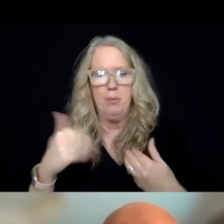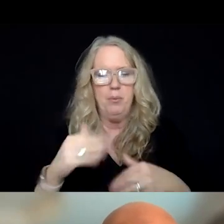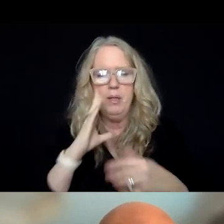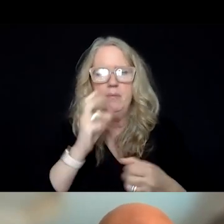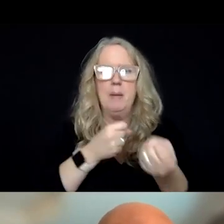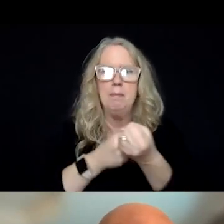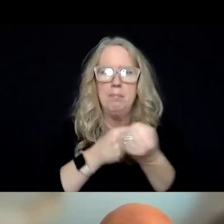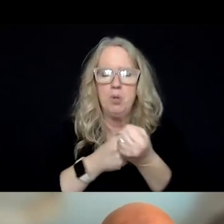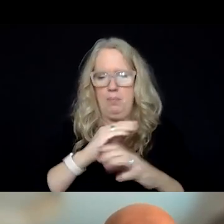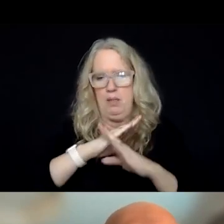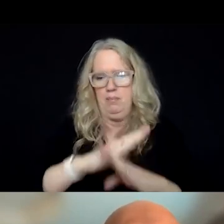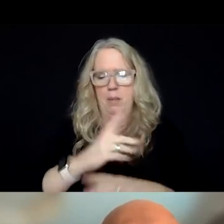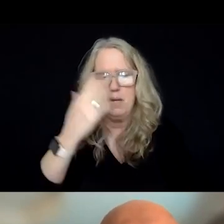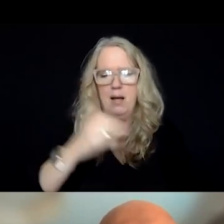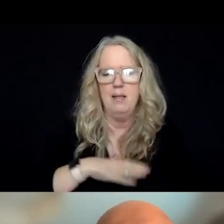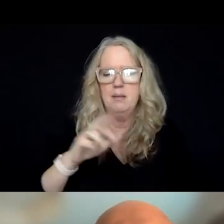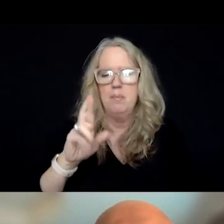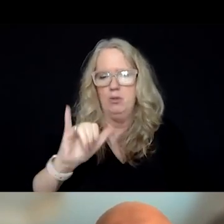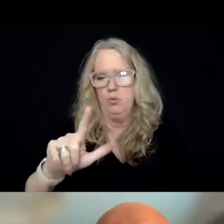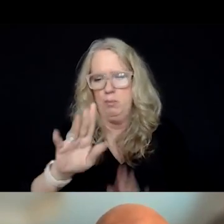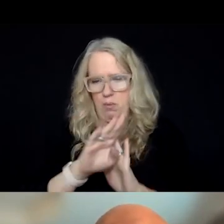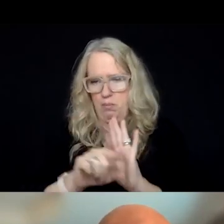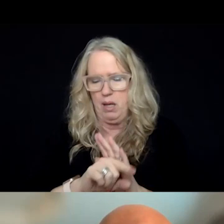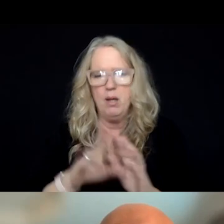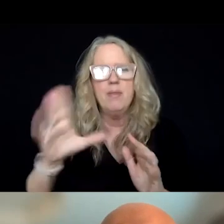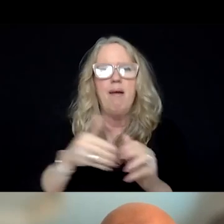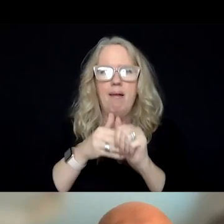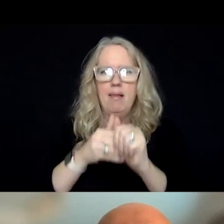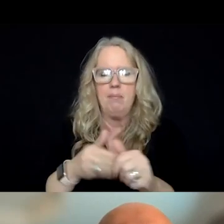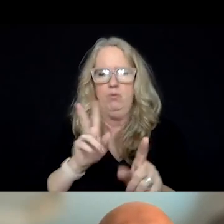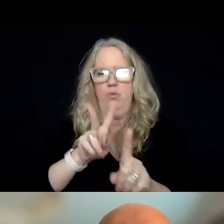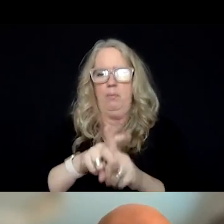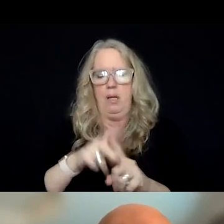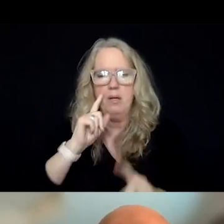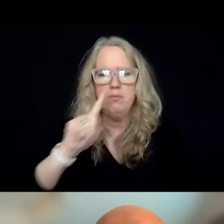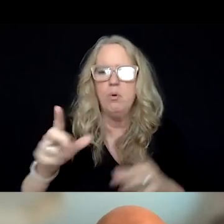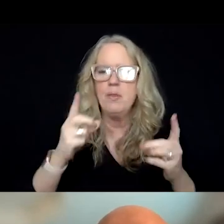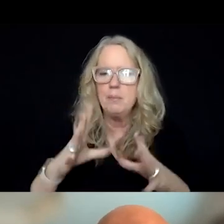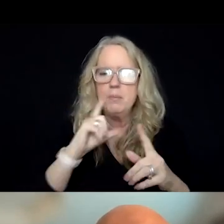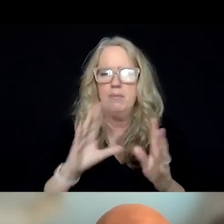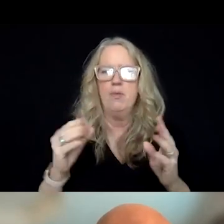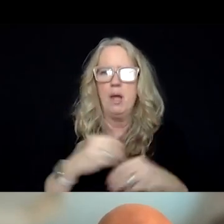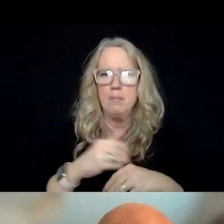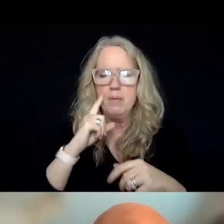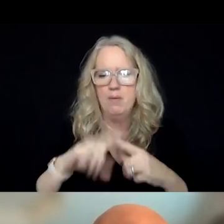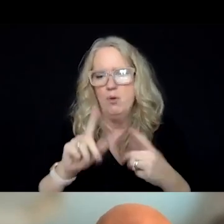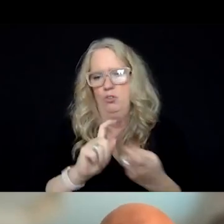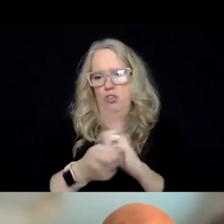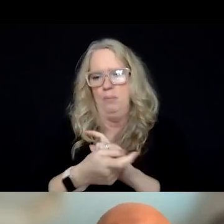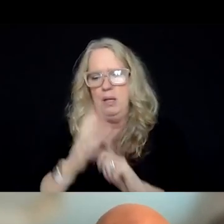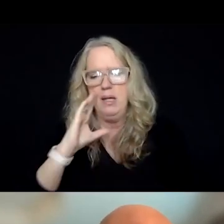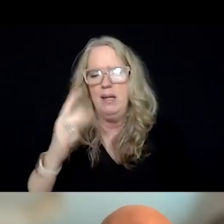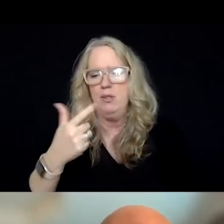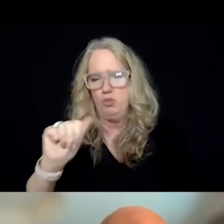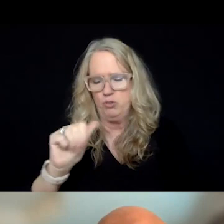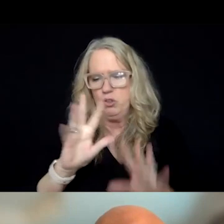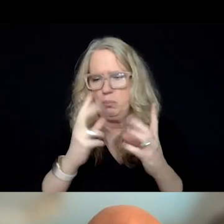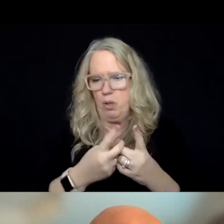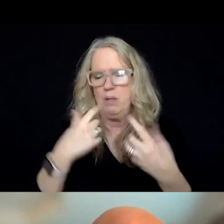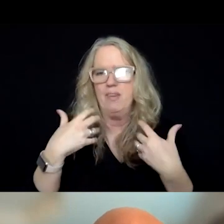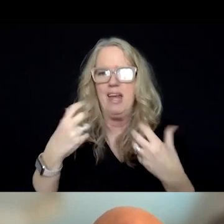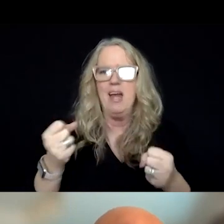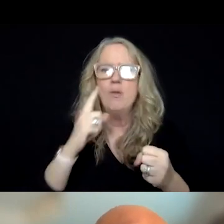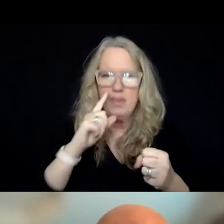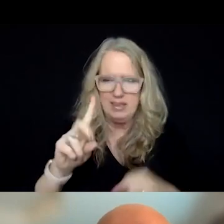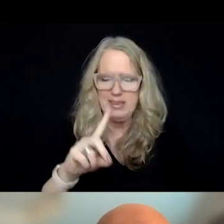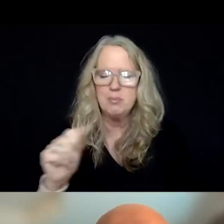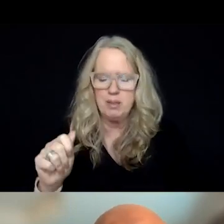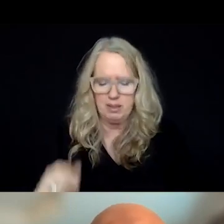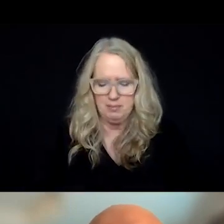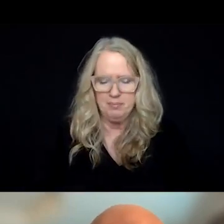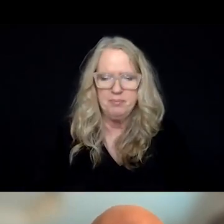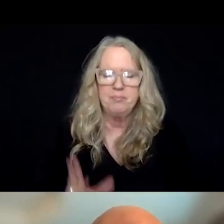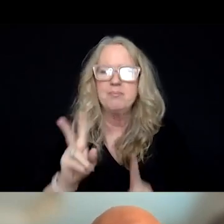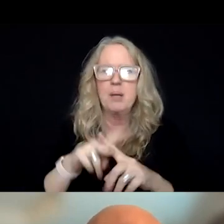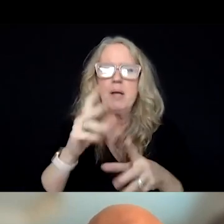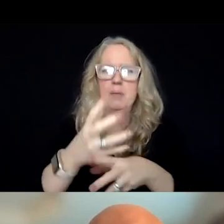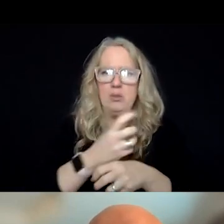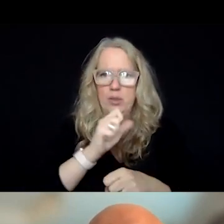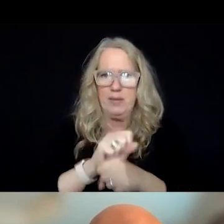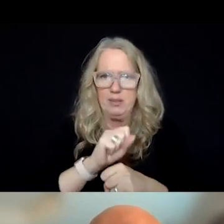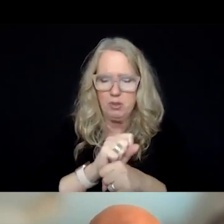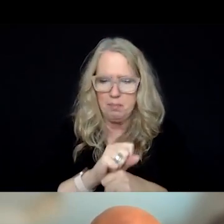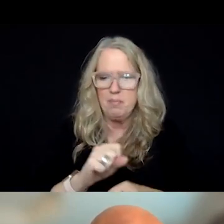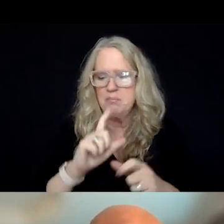HAD A CHALLENGE IN MY BACKGROUND. -- I NEEDED TO LET THEM KNOW THAT IT